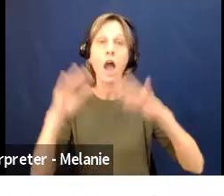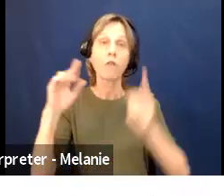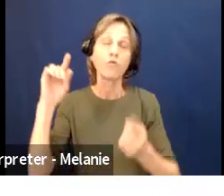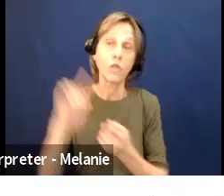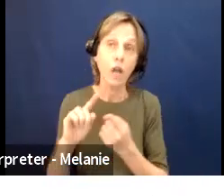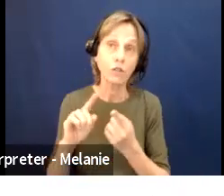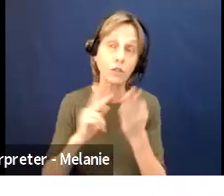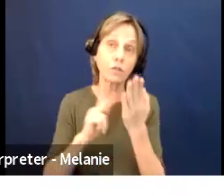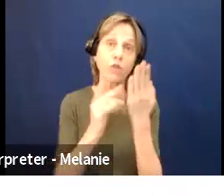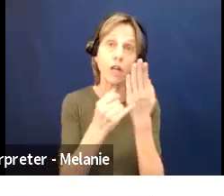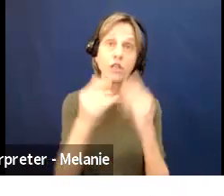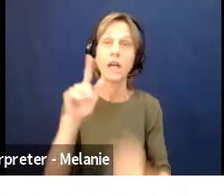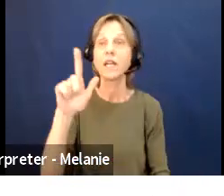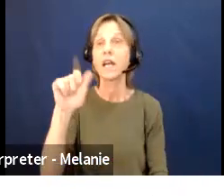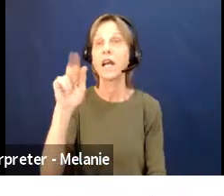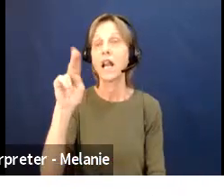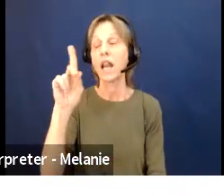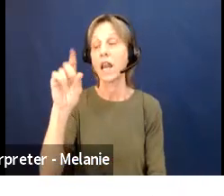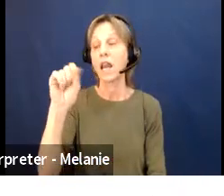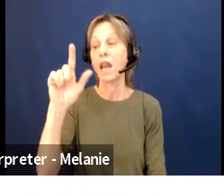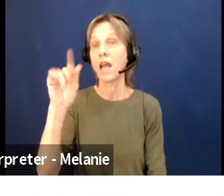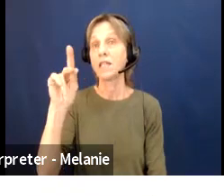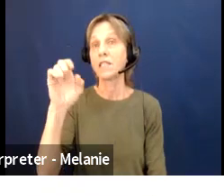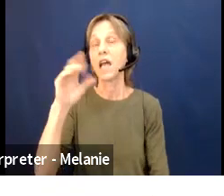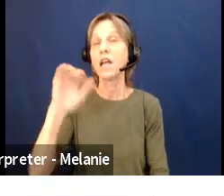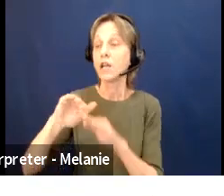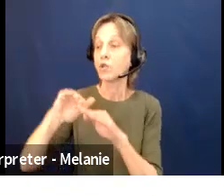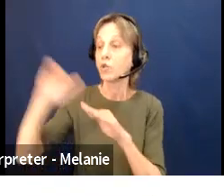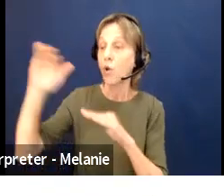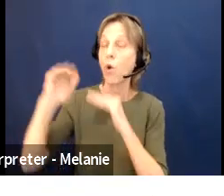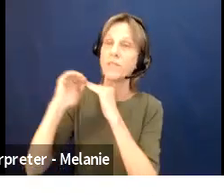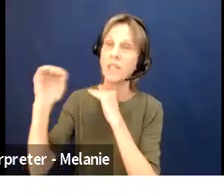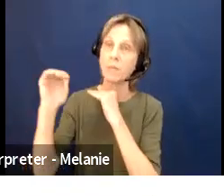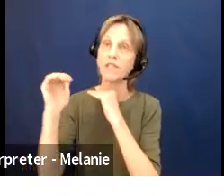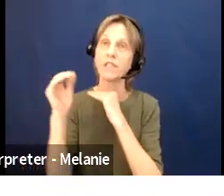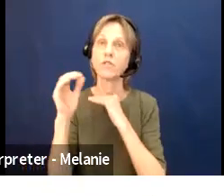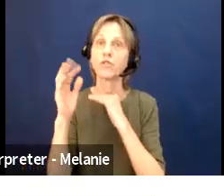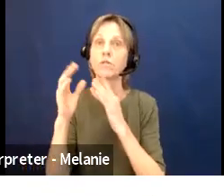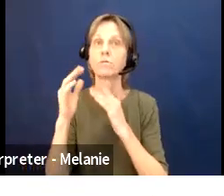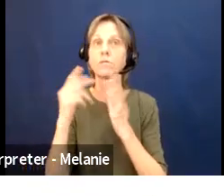landslide and slope stabilization programs so this is just a snapshot of some of the work that